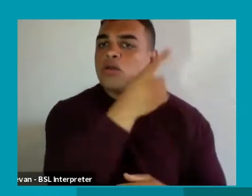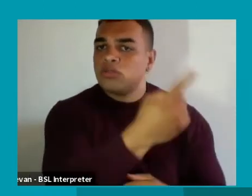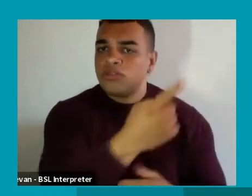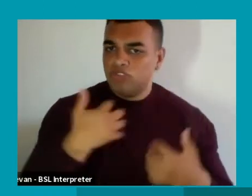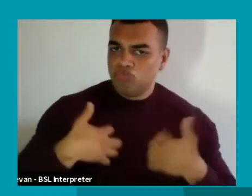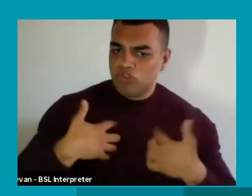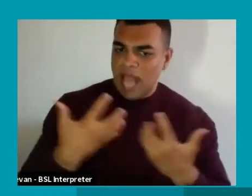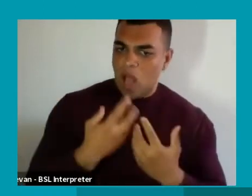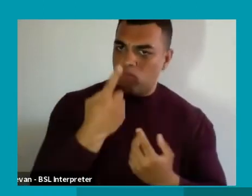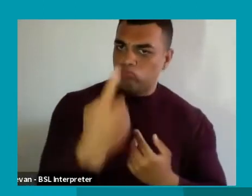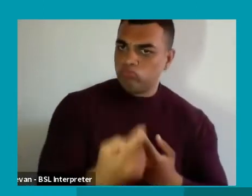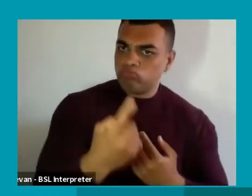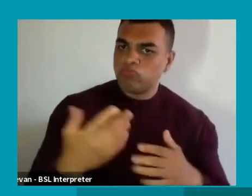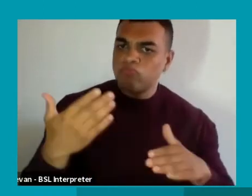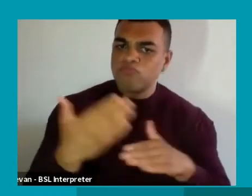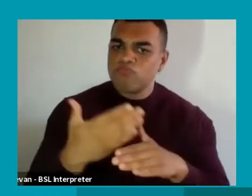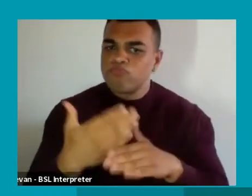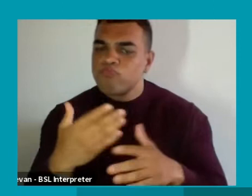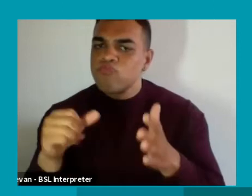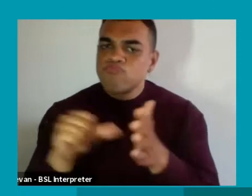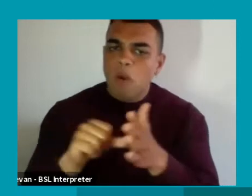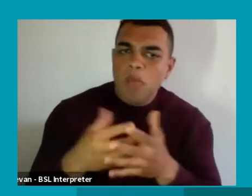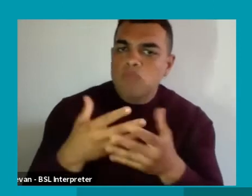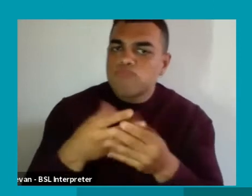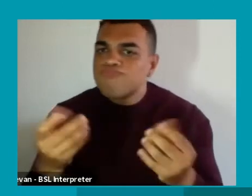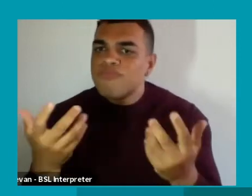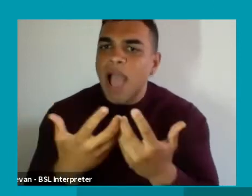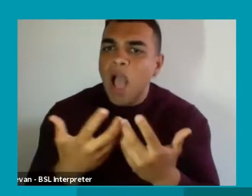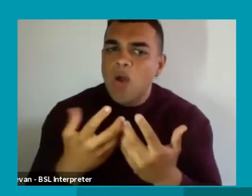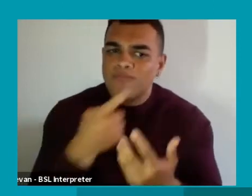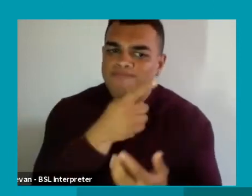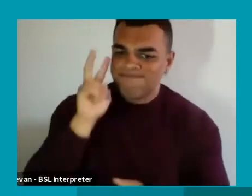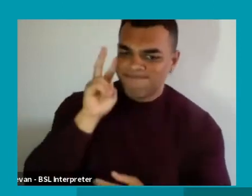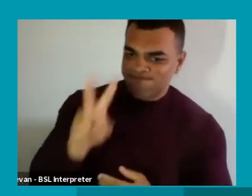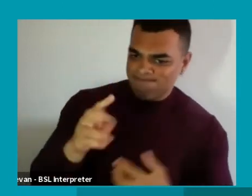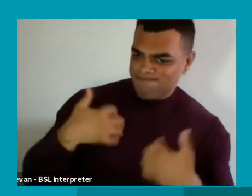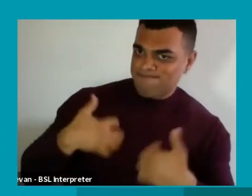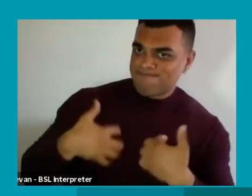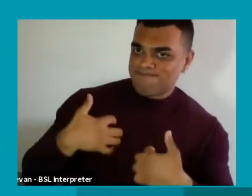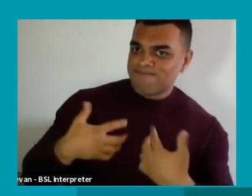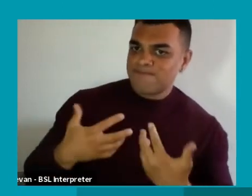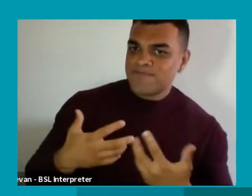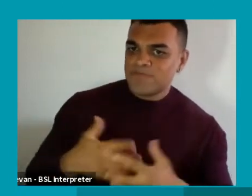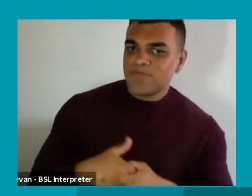So remember PAR, problem action and result and you can again work with other people or with yourself to review your work history.